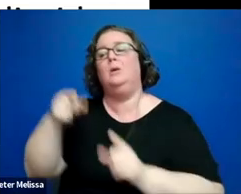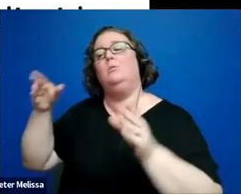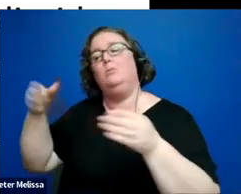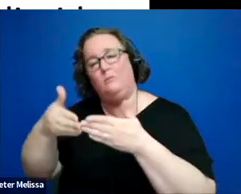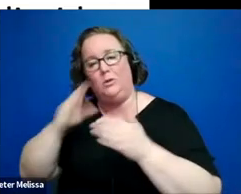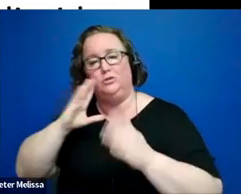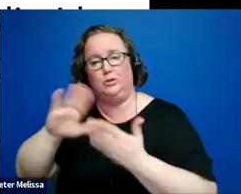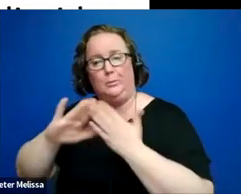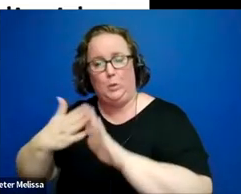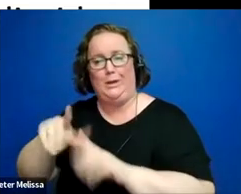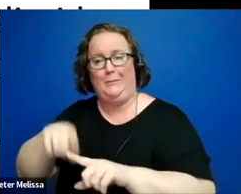Next slide, please.